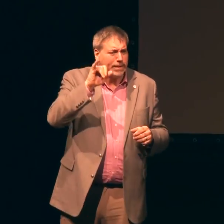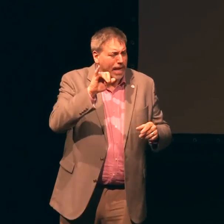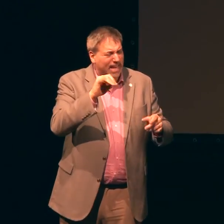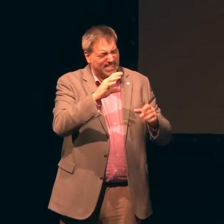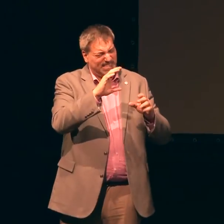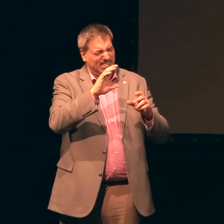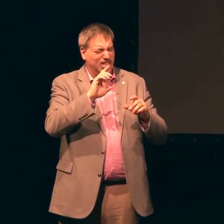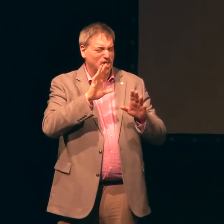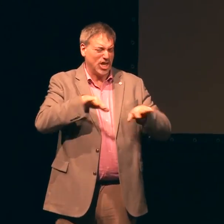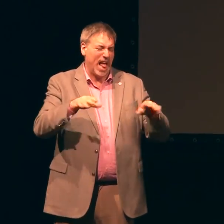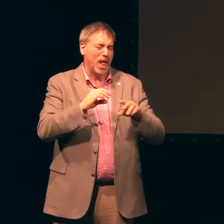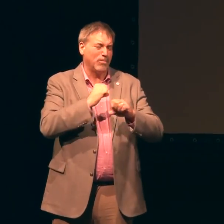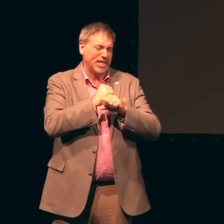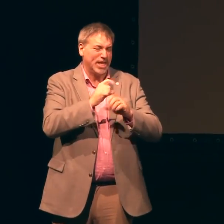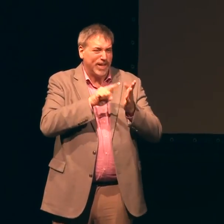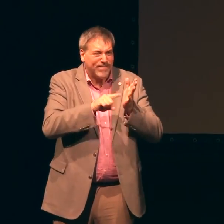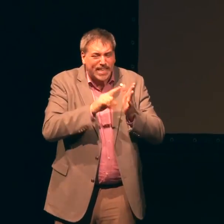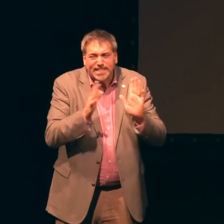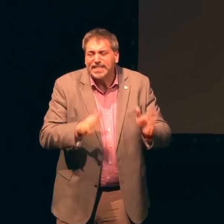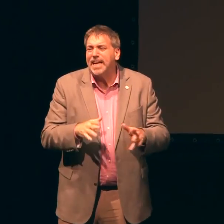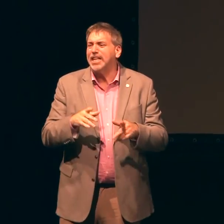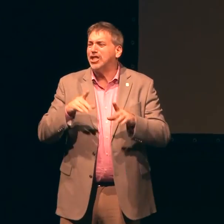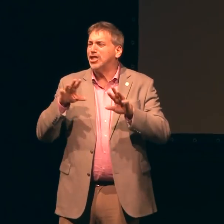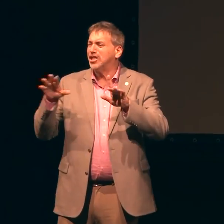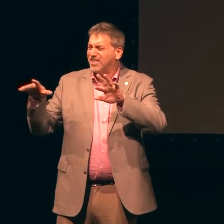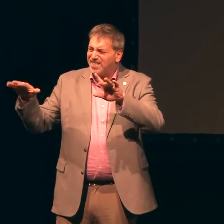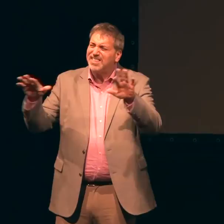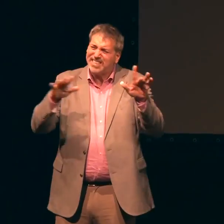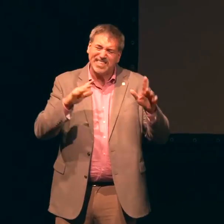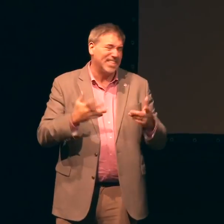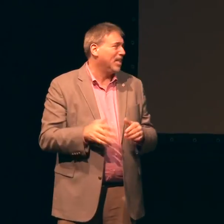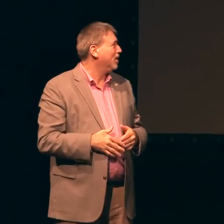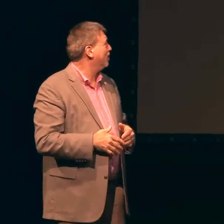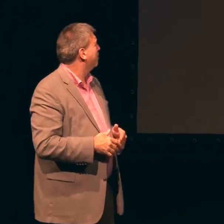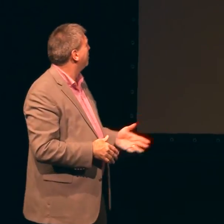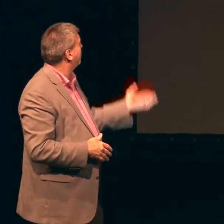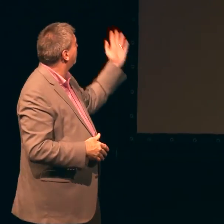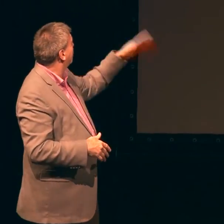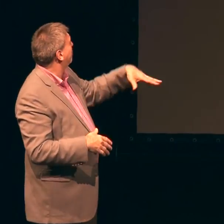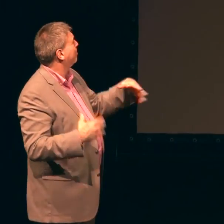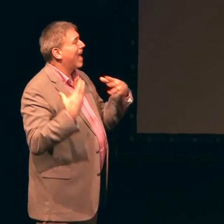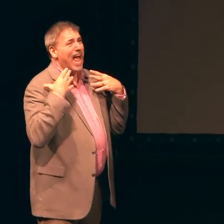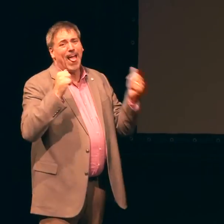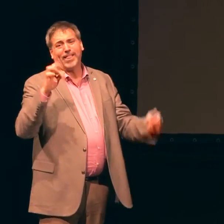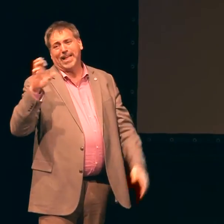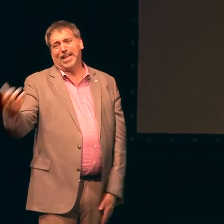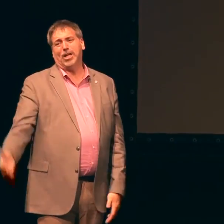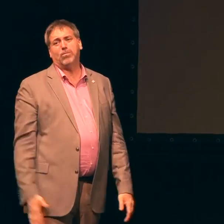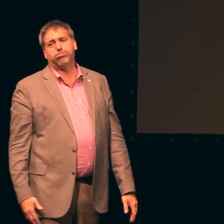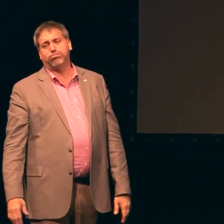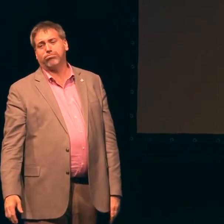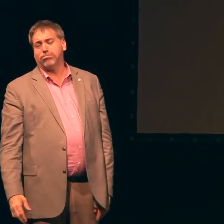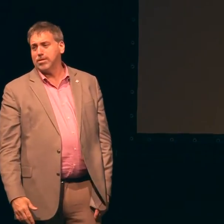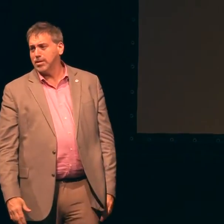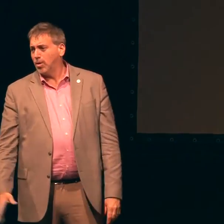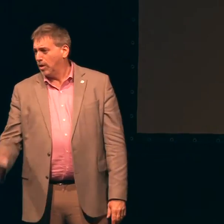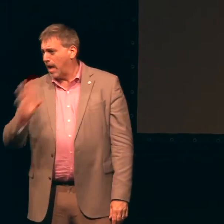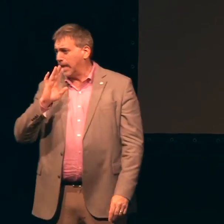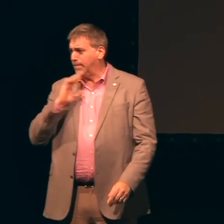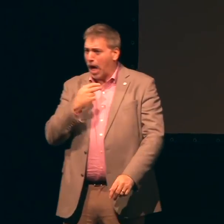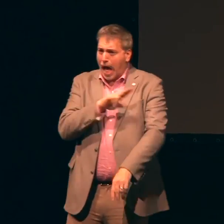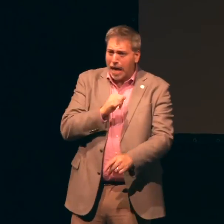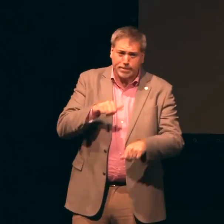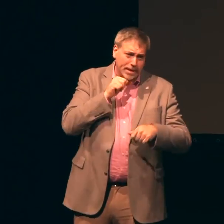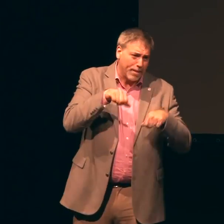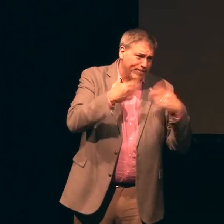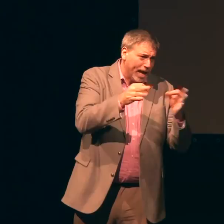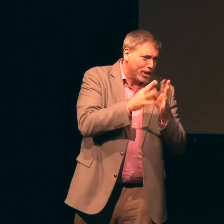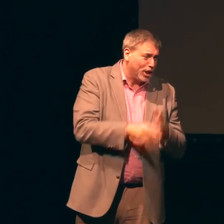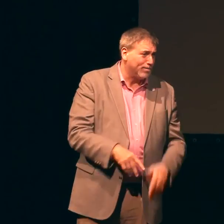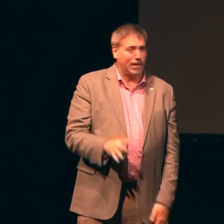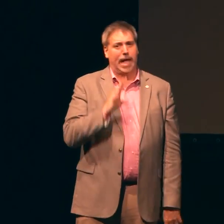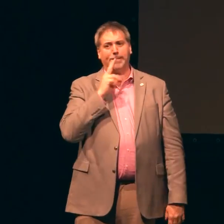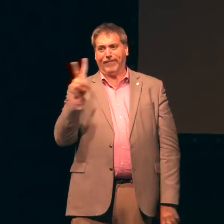dealing with the child protective investigation agencies and the like. And health care.